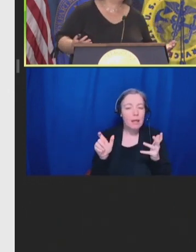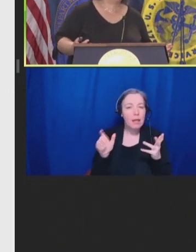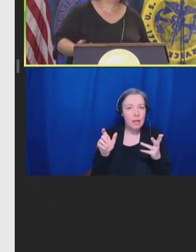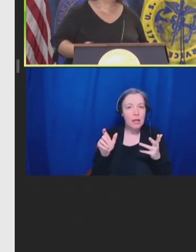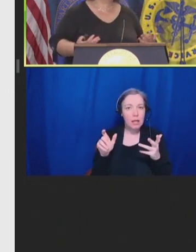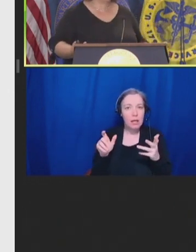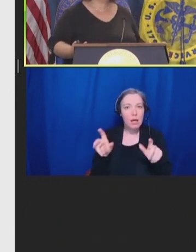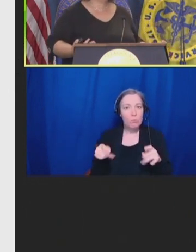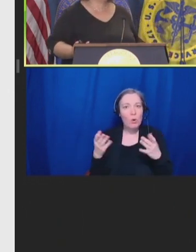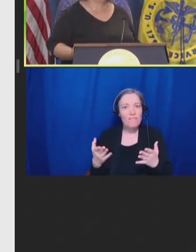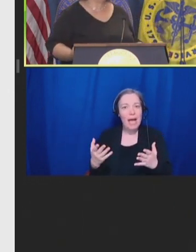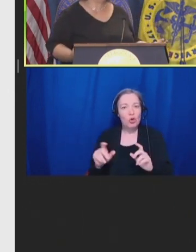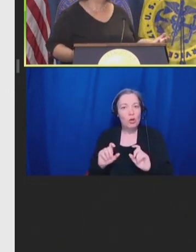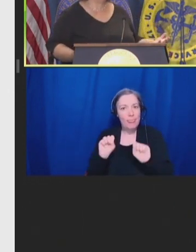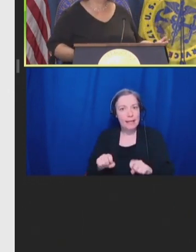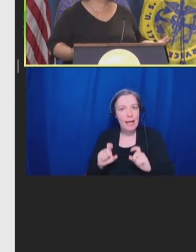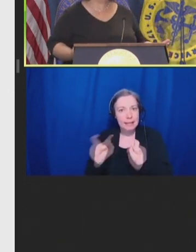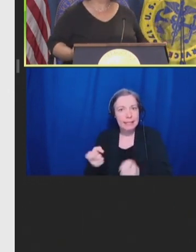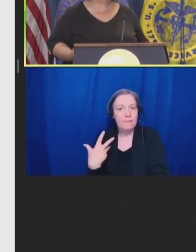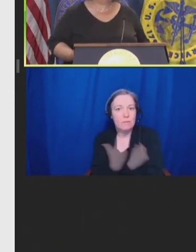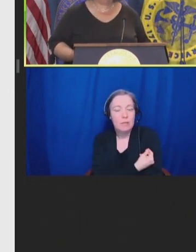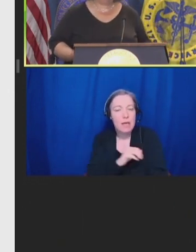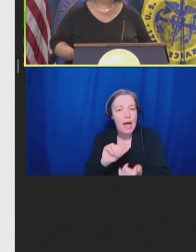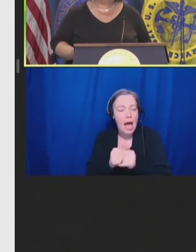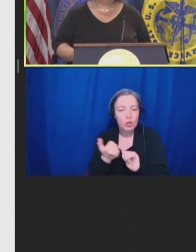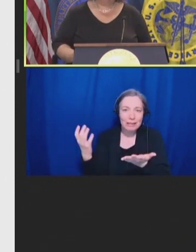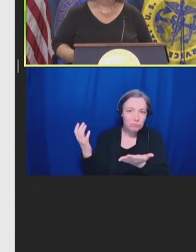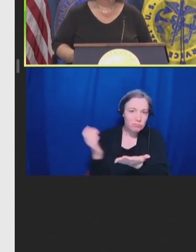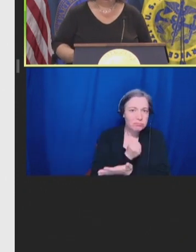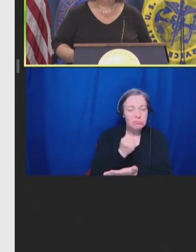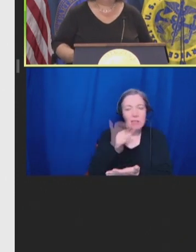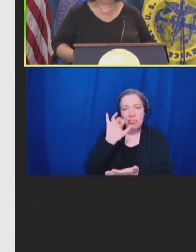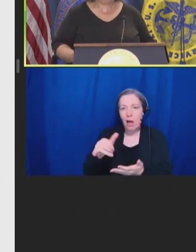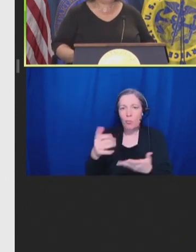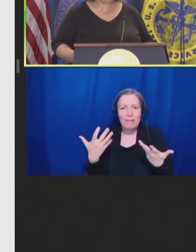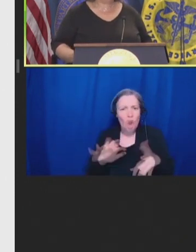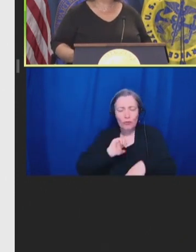network, but how can we capitalize on what we've already built. We're recognizing -- obviously,